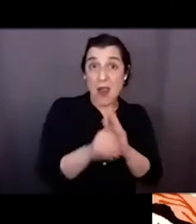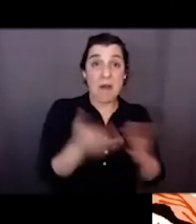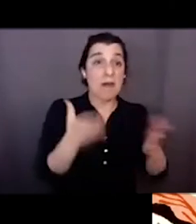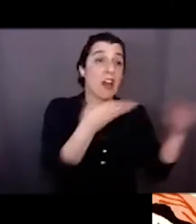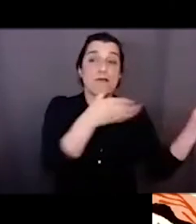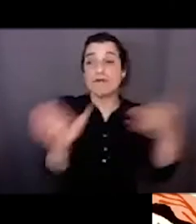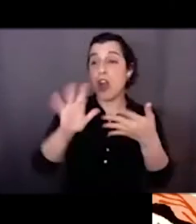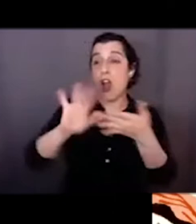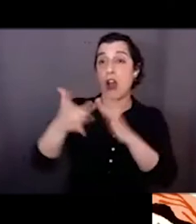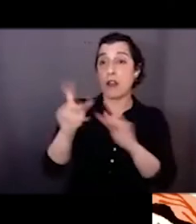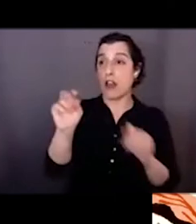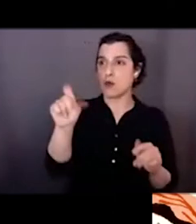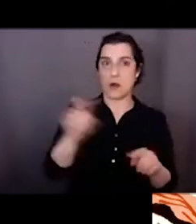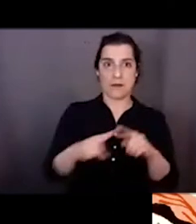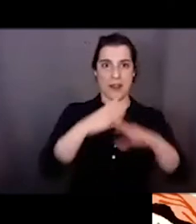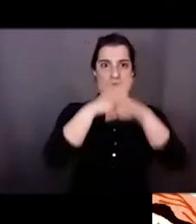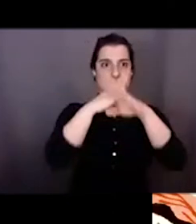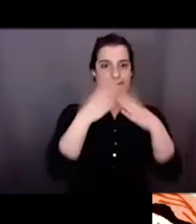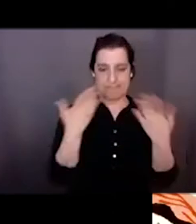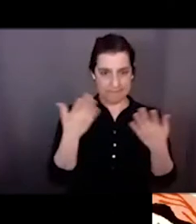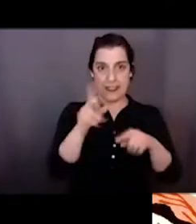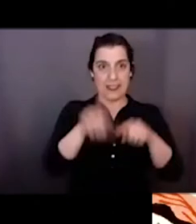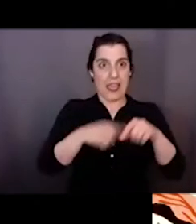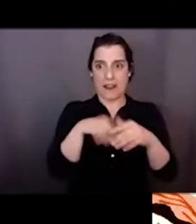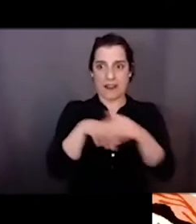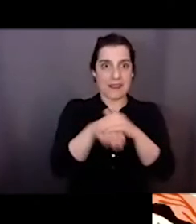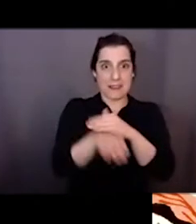accessible and want to keep using those tools. So our kids,